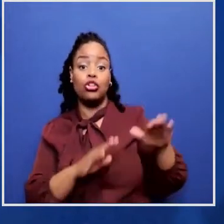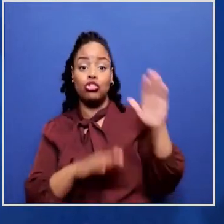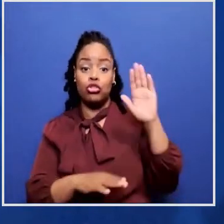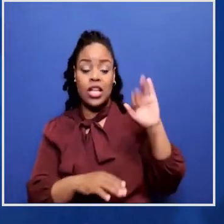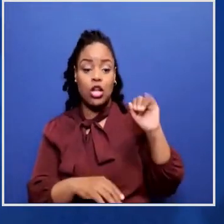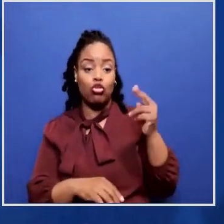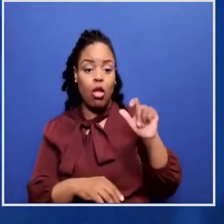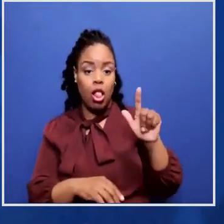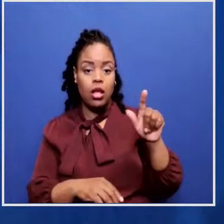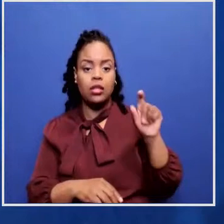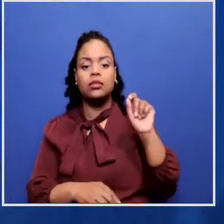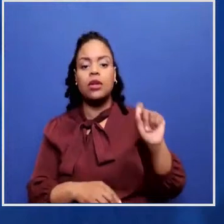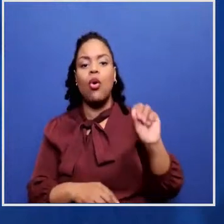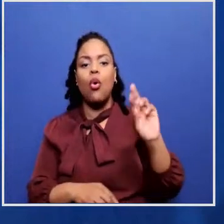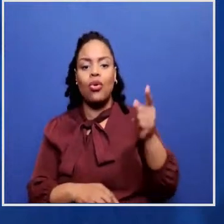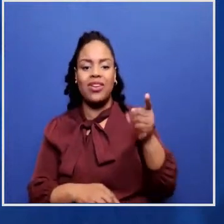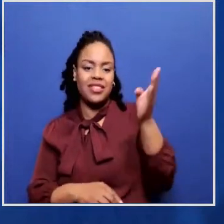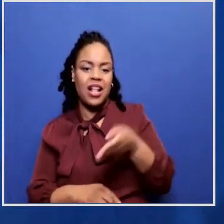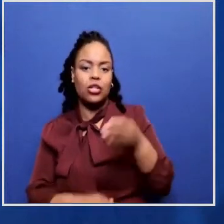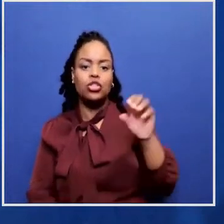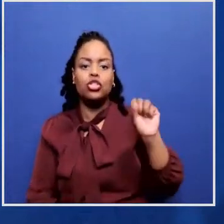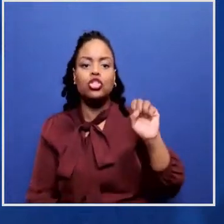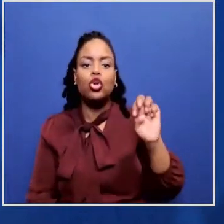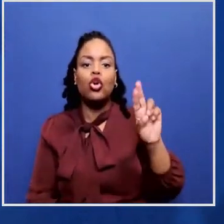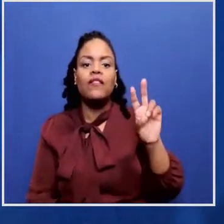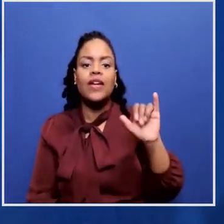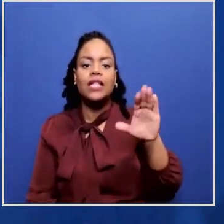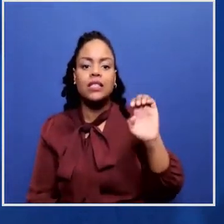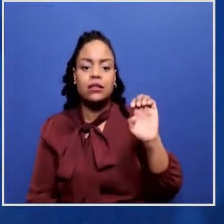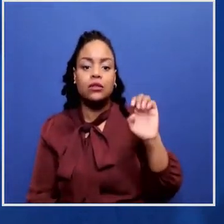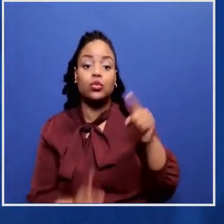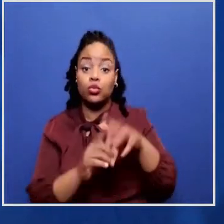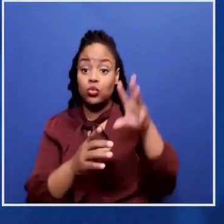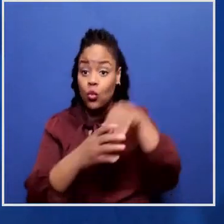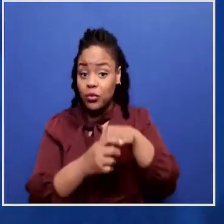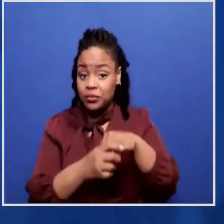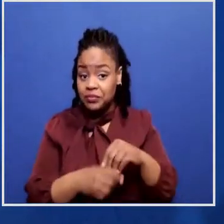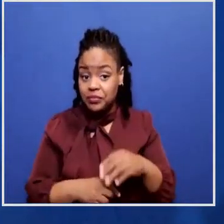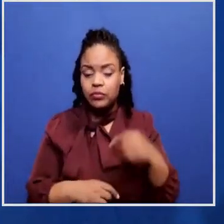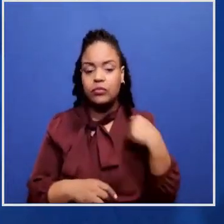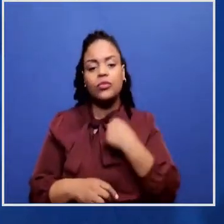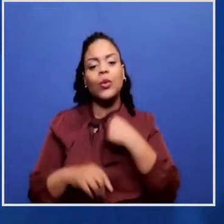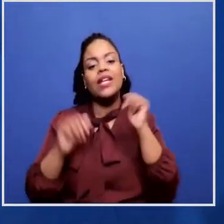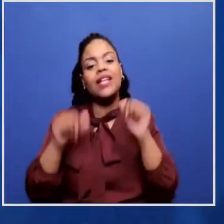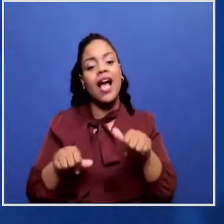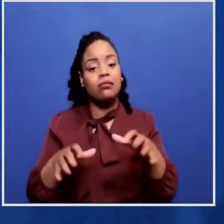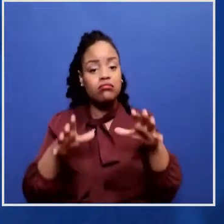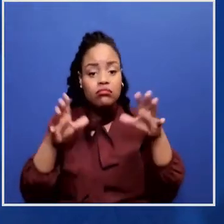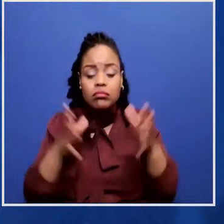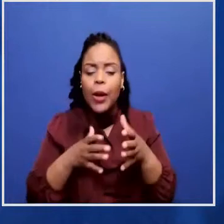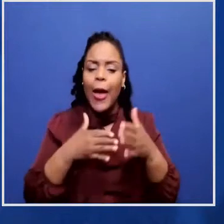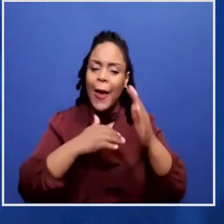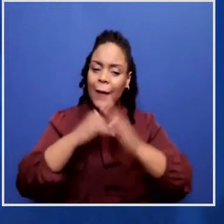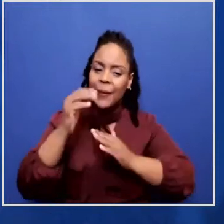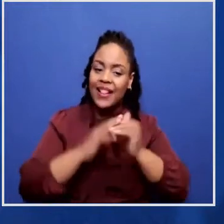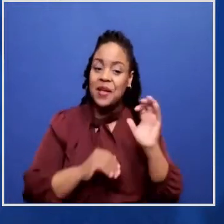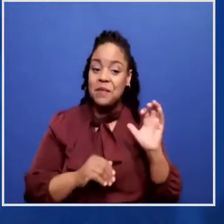SERVING YOUR COMMUNITY.